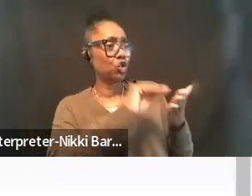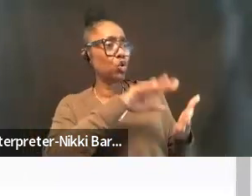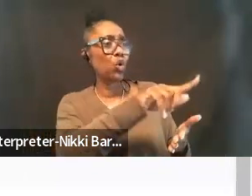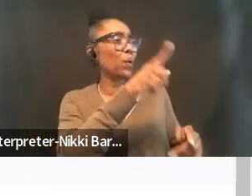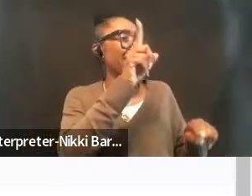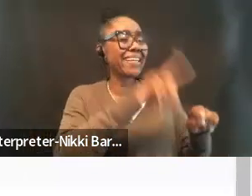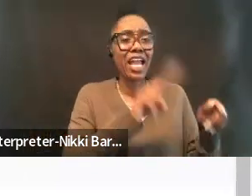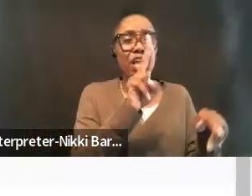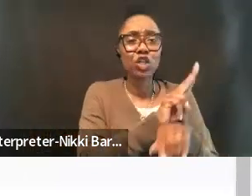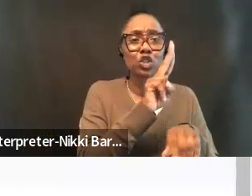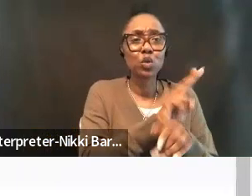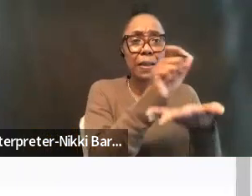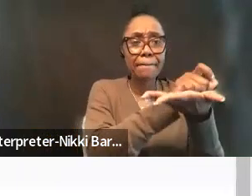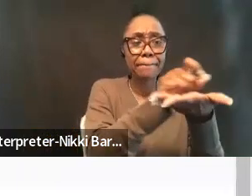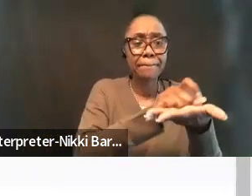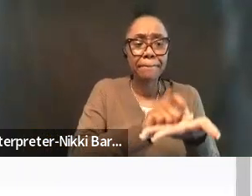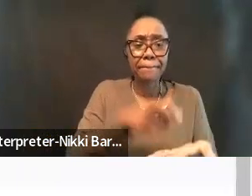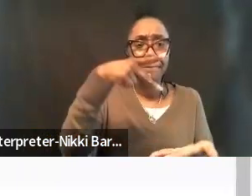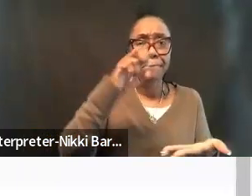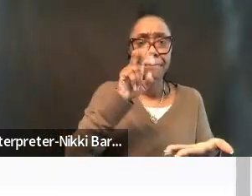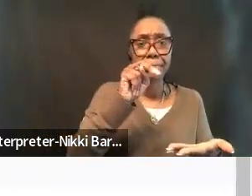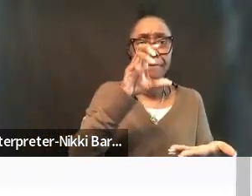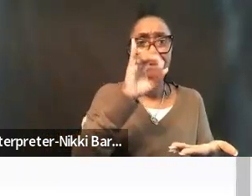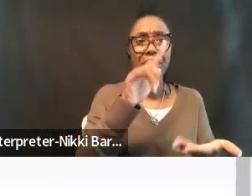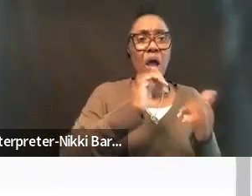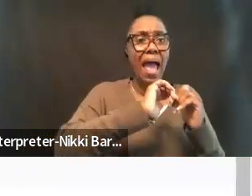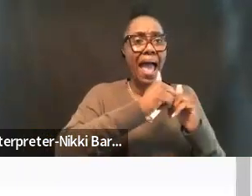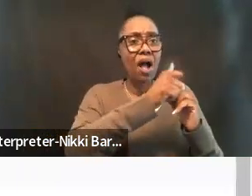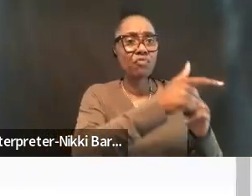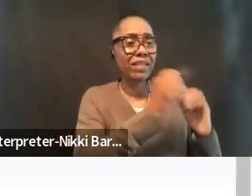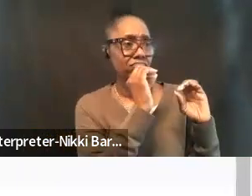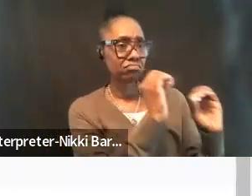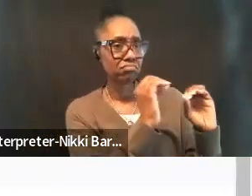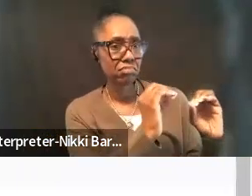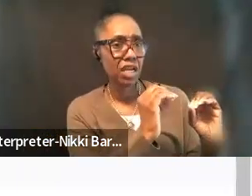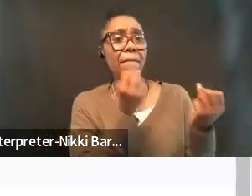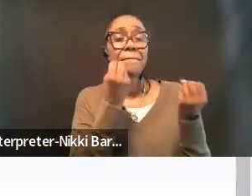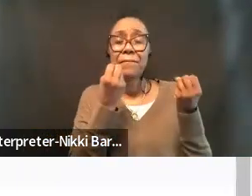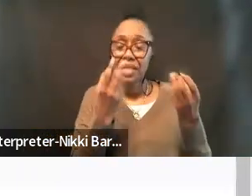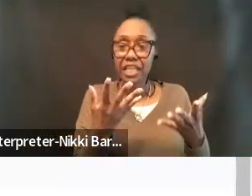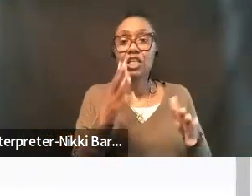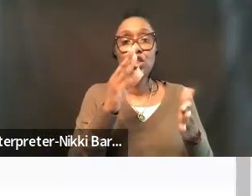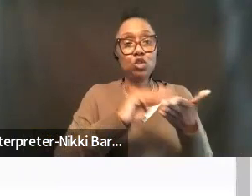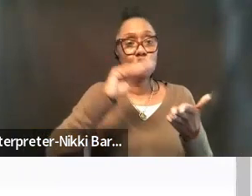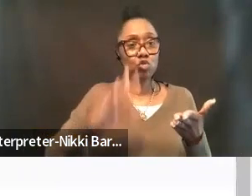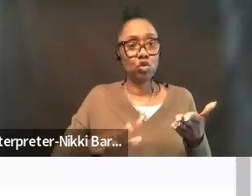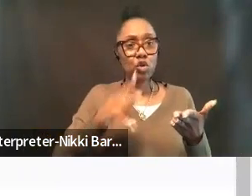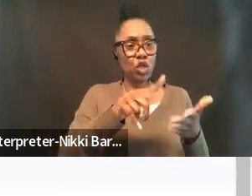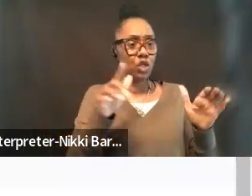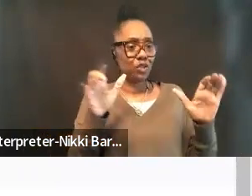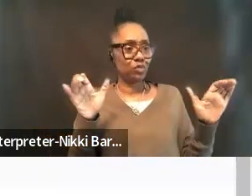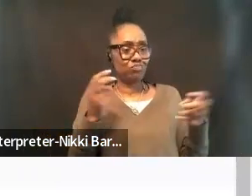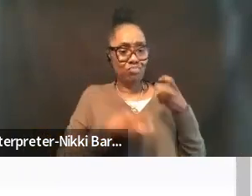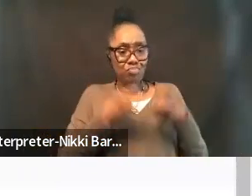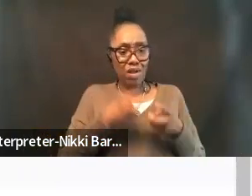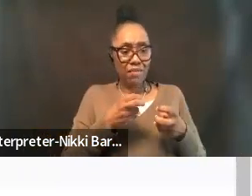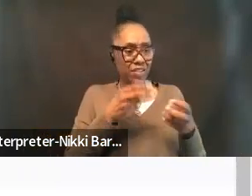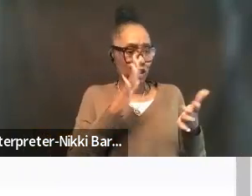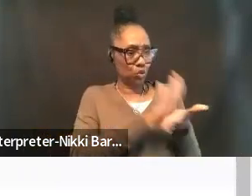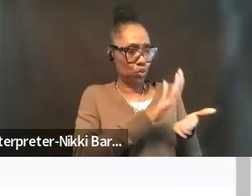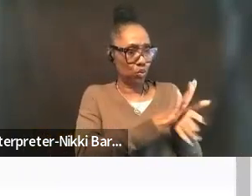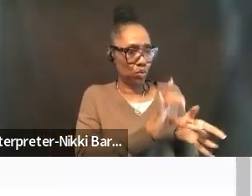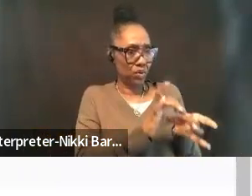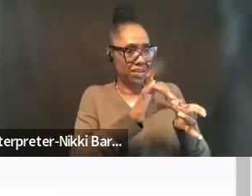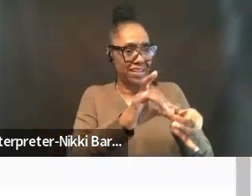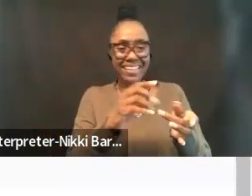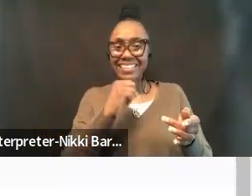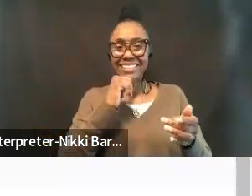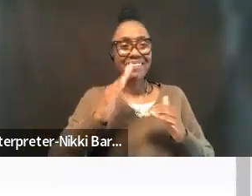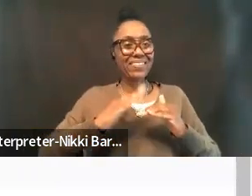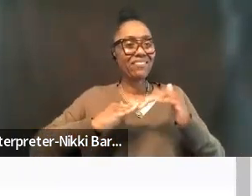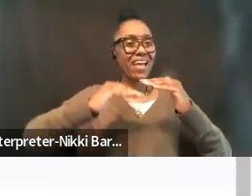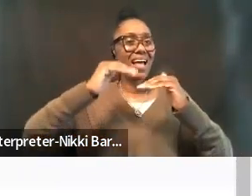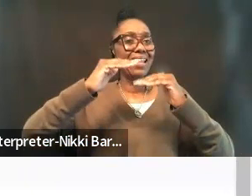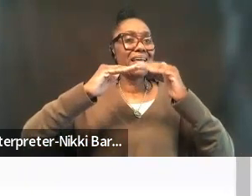How are they gonna do these school based things? A lot of kids have a lot of trouble with being able to do something that school related because they just haven't developed that skill yet.